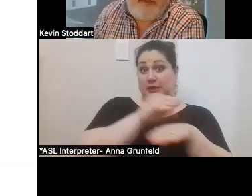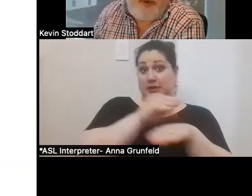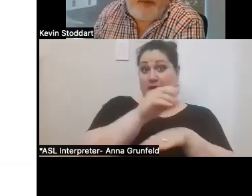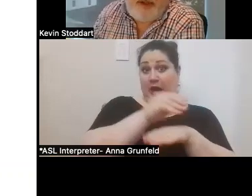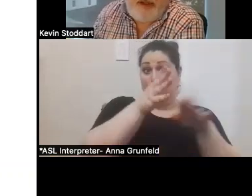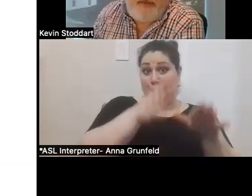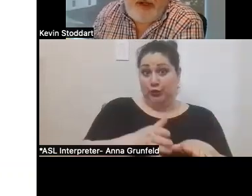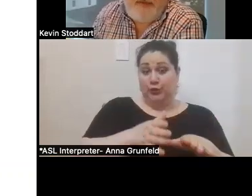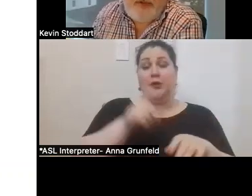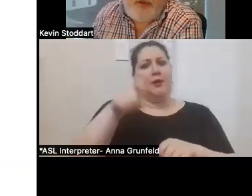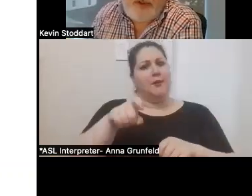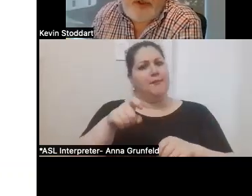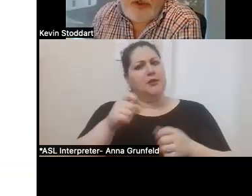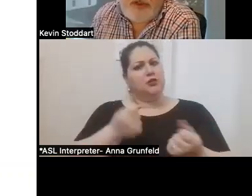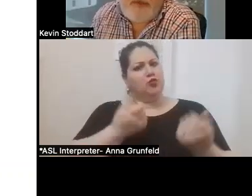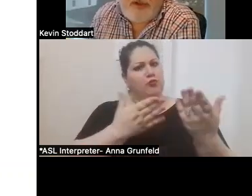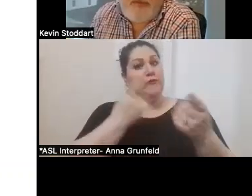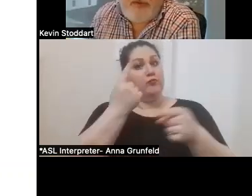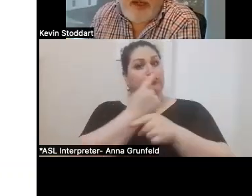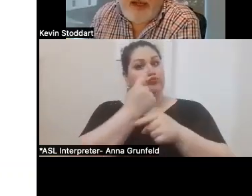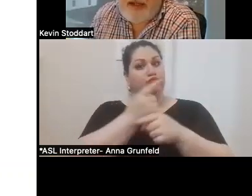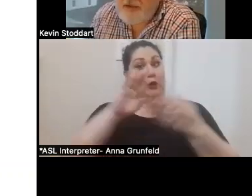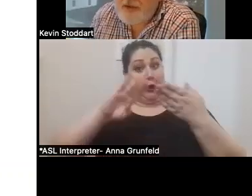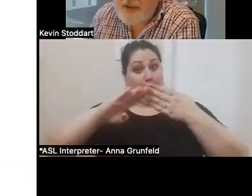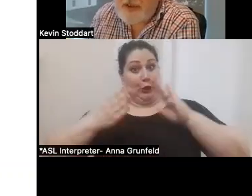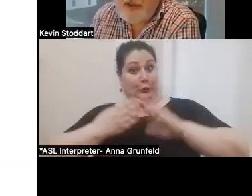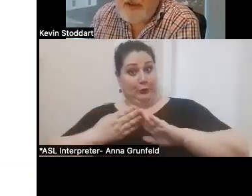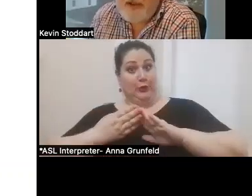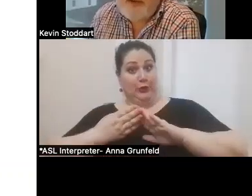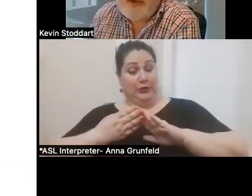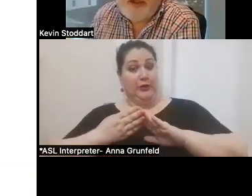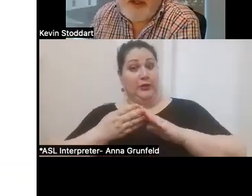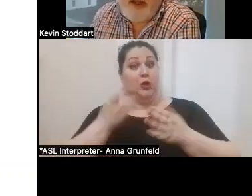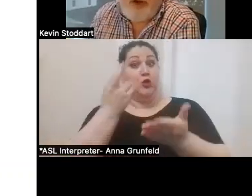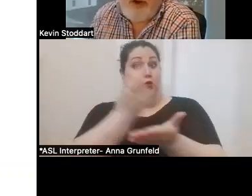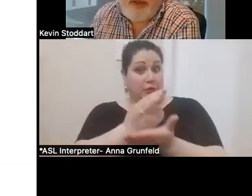appropriate community resources for diagnosis, coaching and therapy.